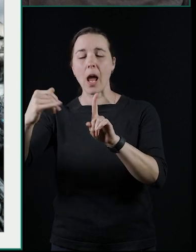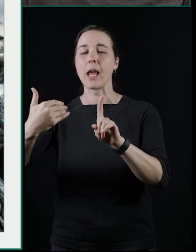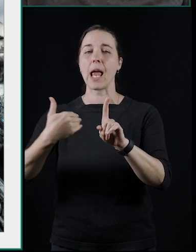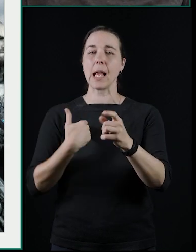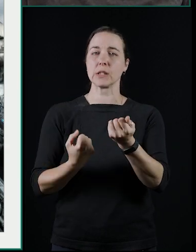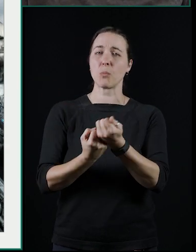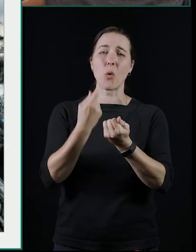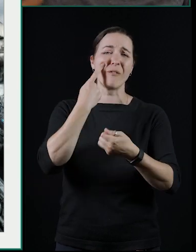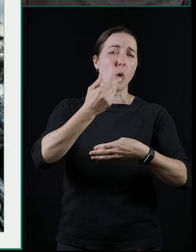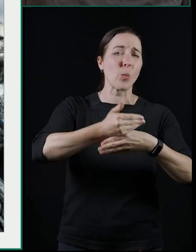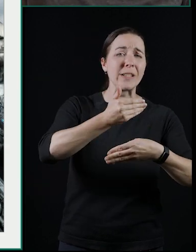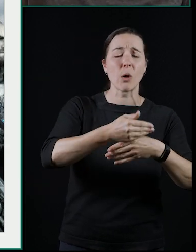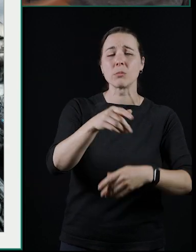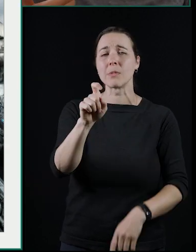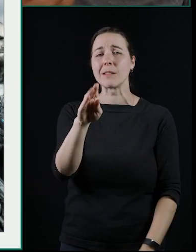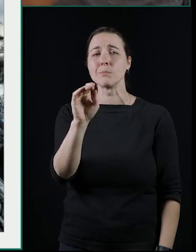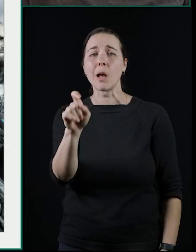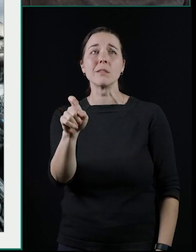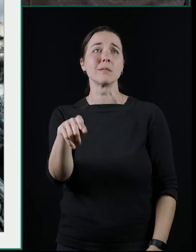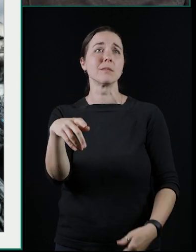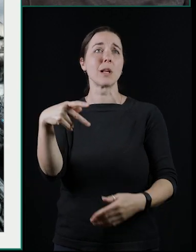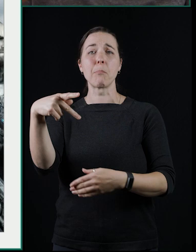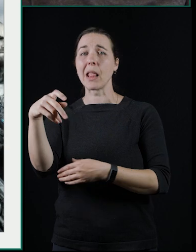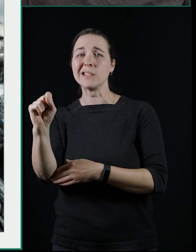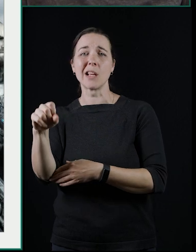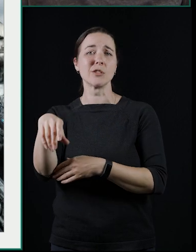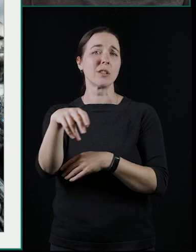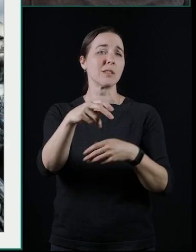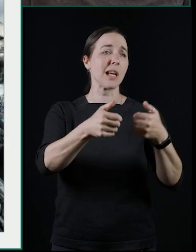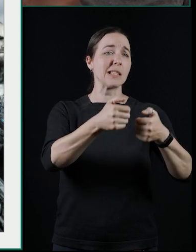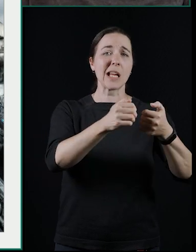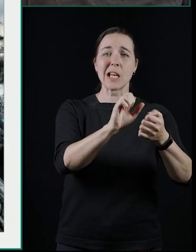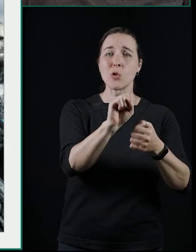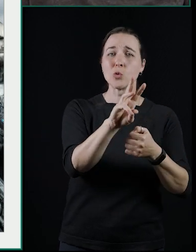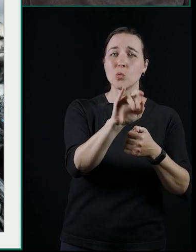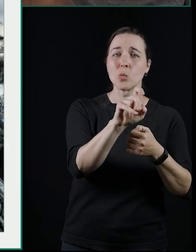for Windows, X-Box, PlayStation, Nintendo Switch,